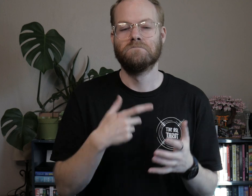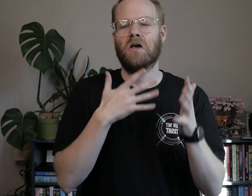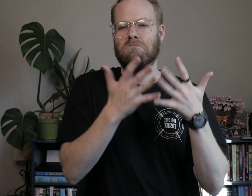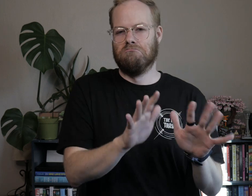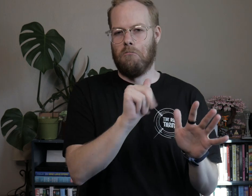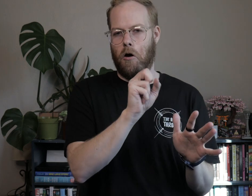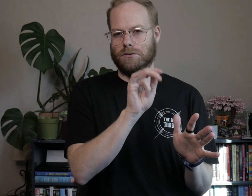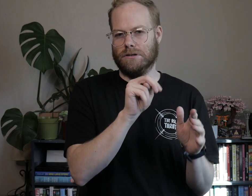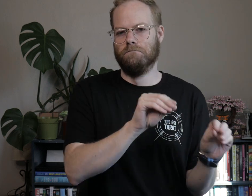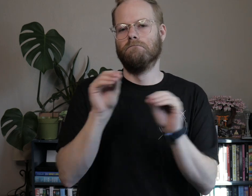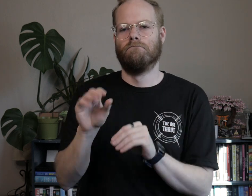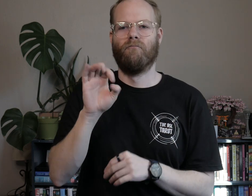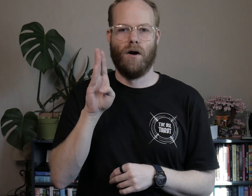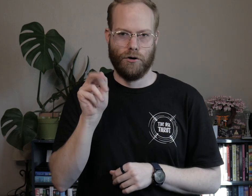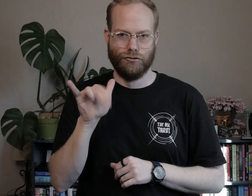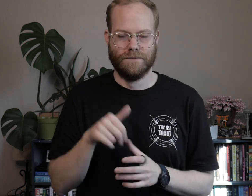I’m going to leave Austin here, and move onto February.